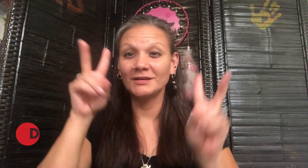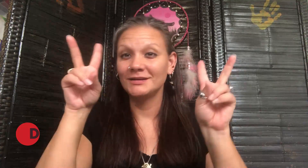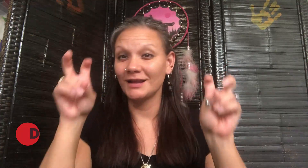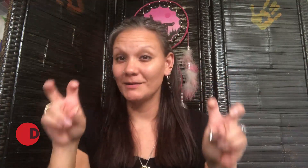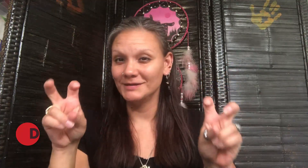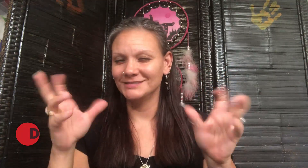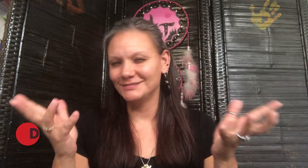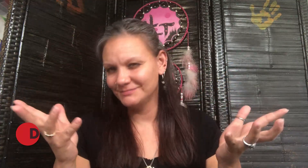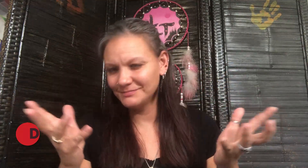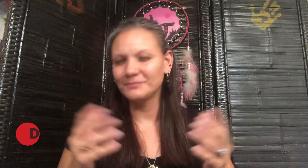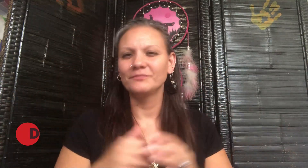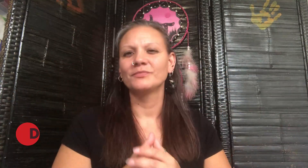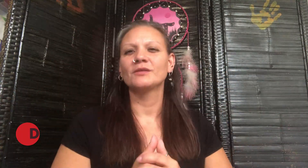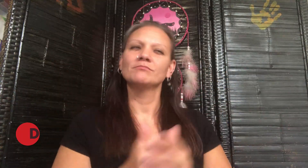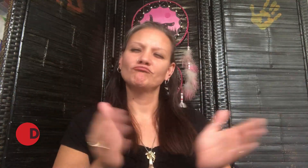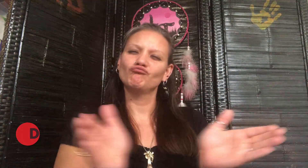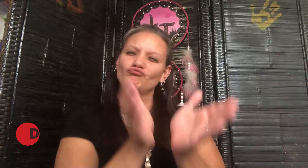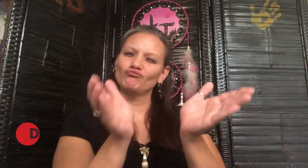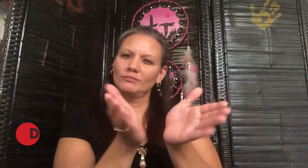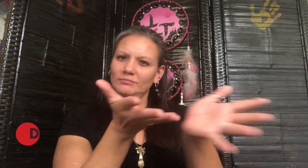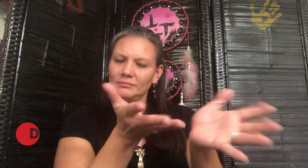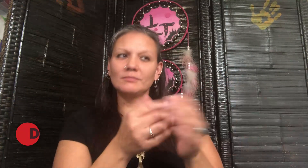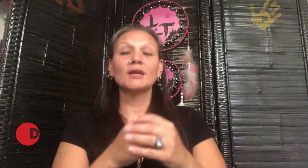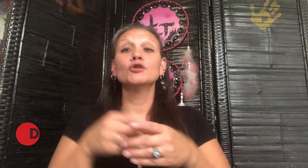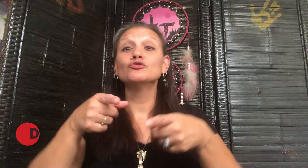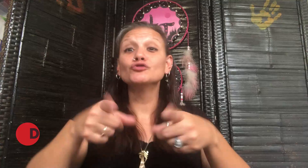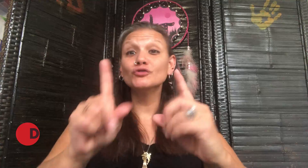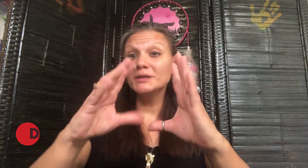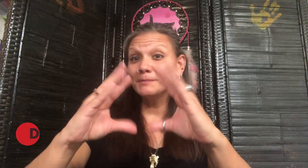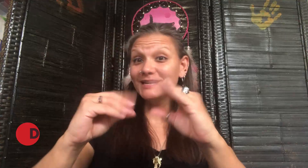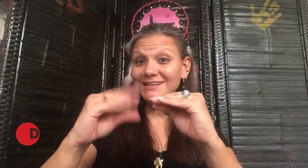specific topics. I encourage it.